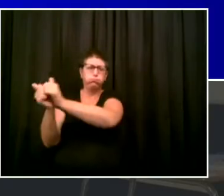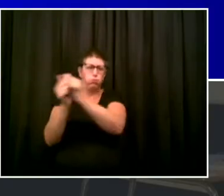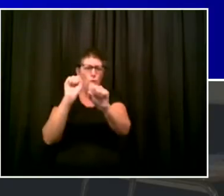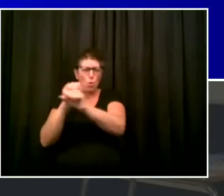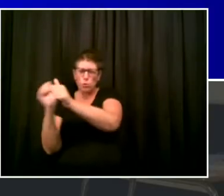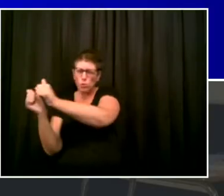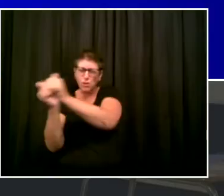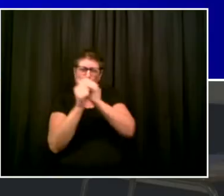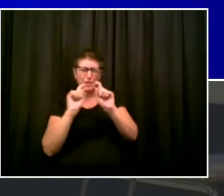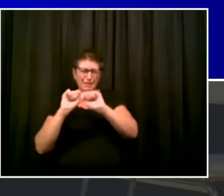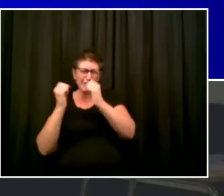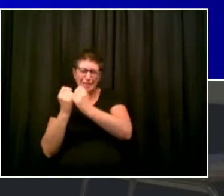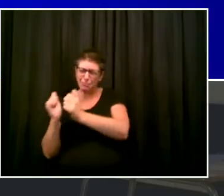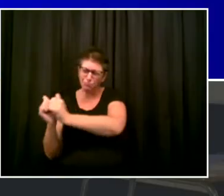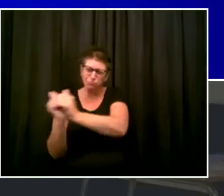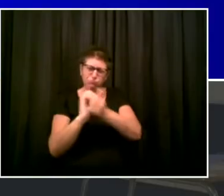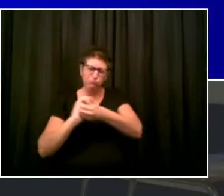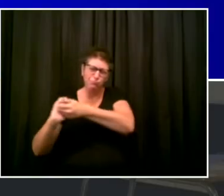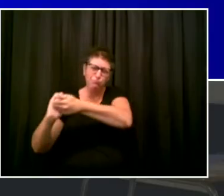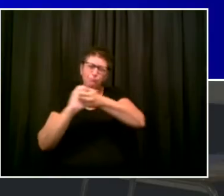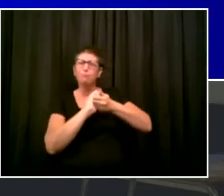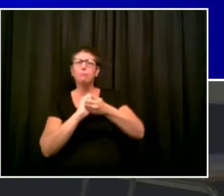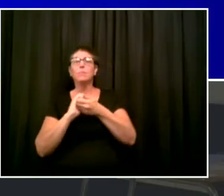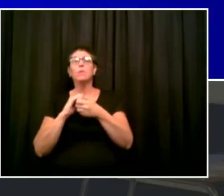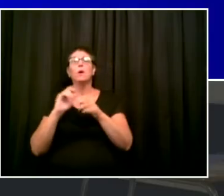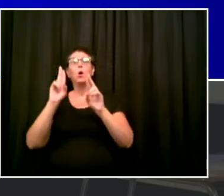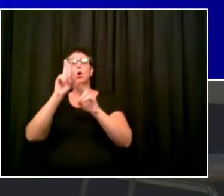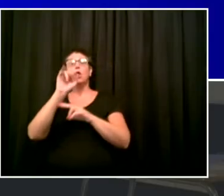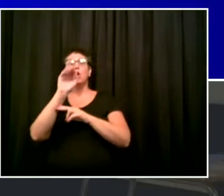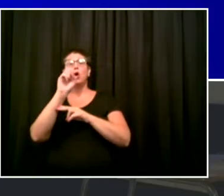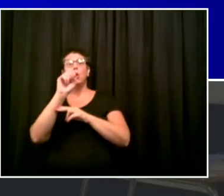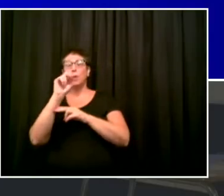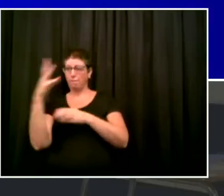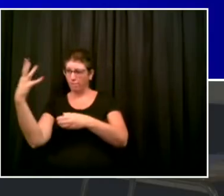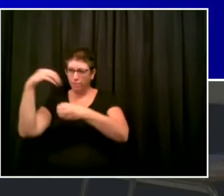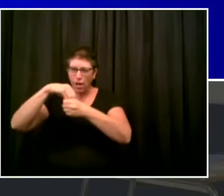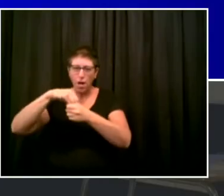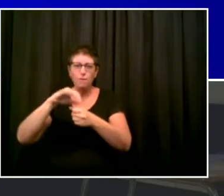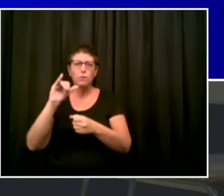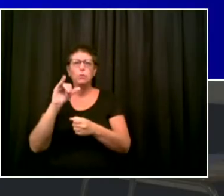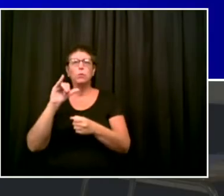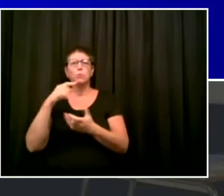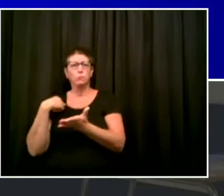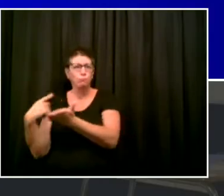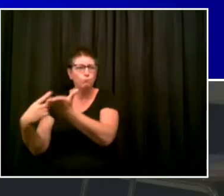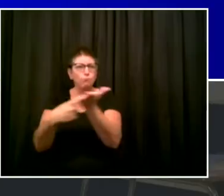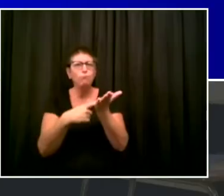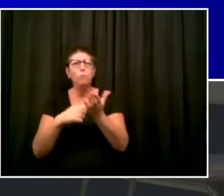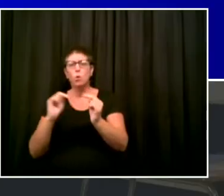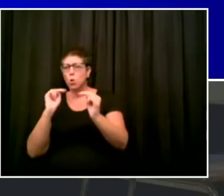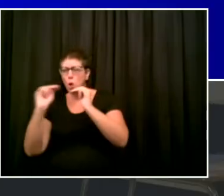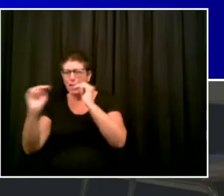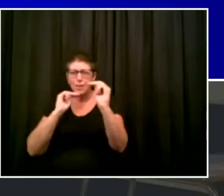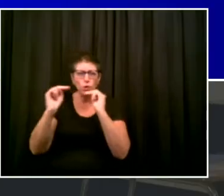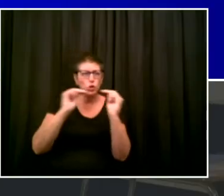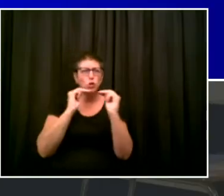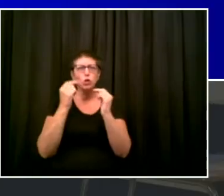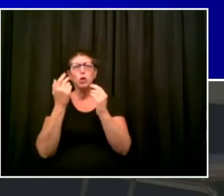IT. EVERYONEI S IN THIS GETOTHER NAD EW AE R WORKING CONSTANTLY WITH THE UNIONS THAT REPRESENT THE PEOPLE ALL